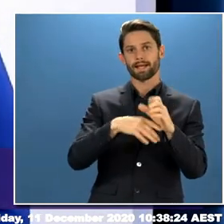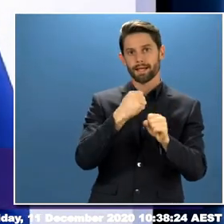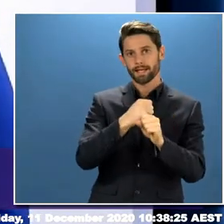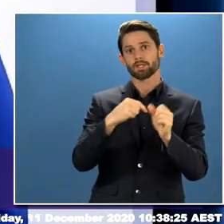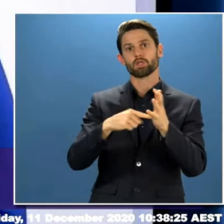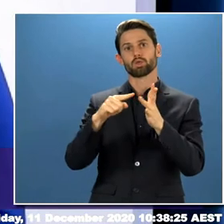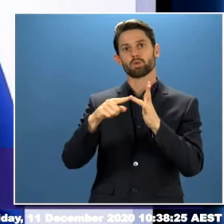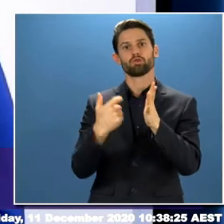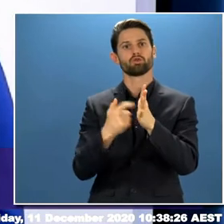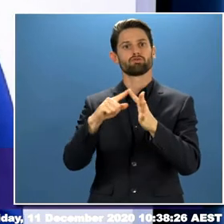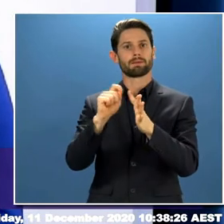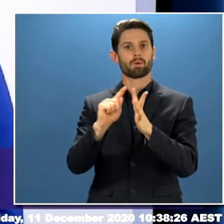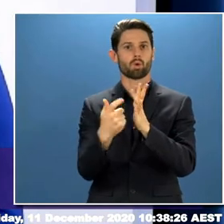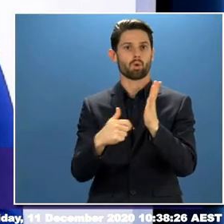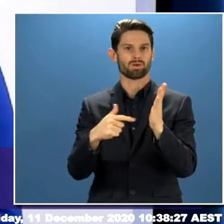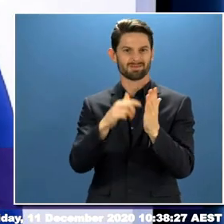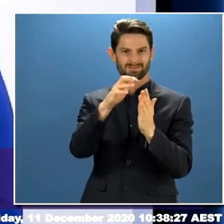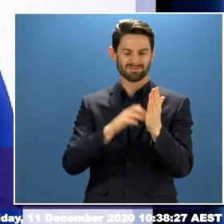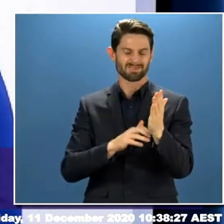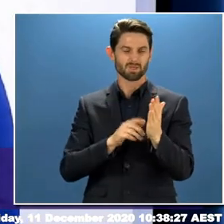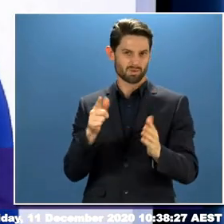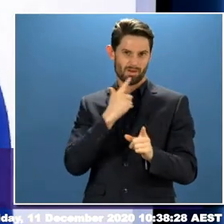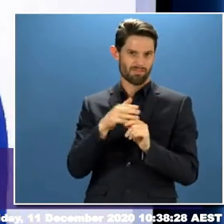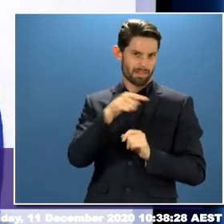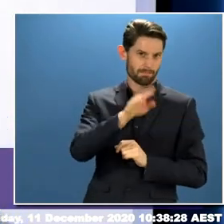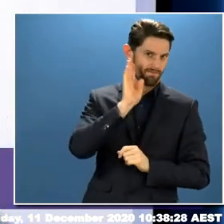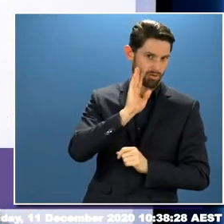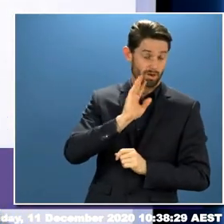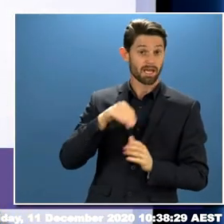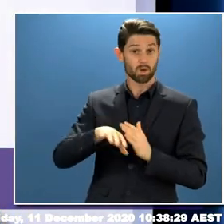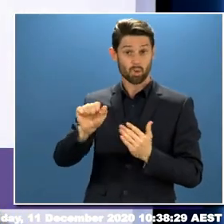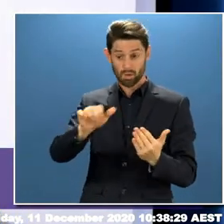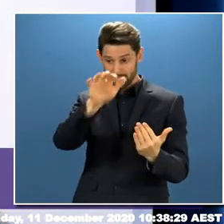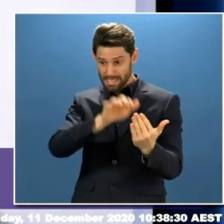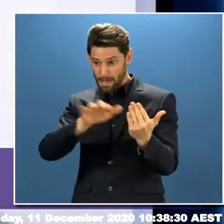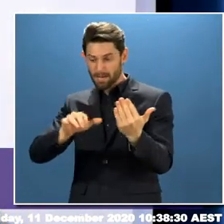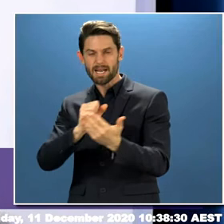Report, and in paragraph 45 of your statement, Dr Gauntlett set out some